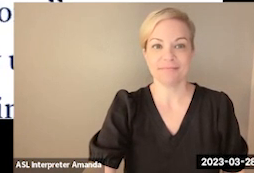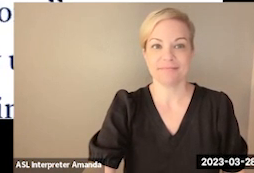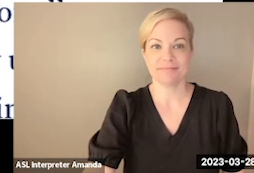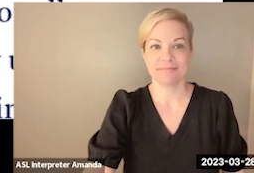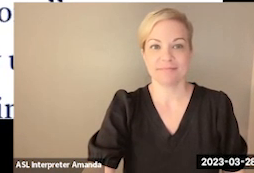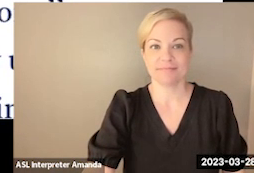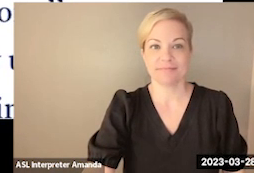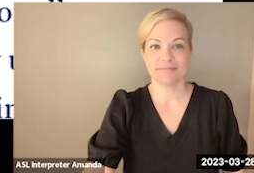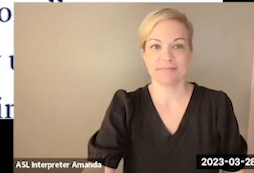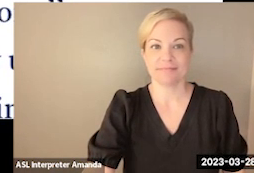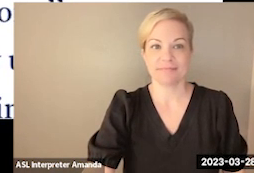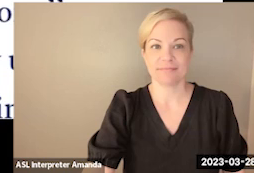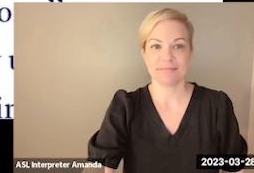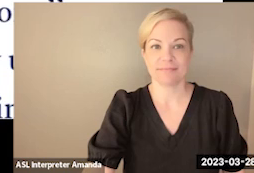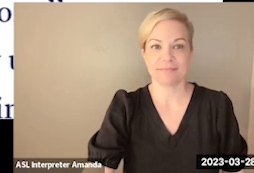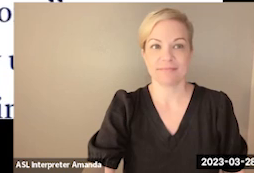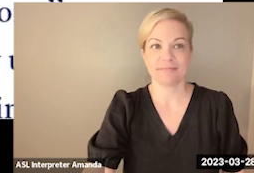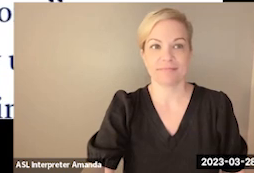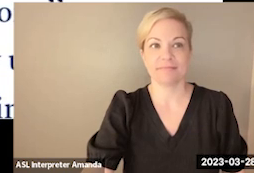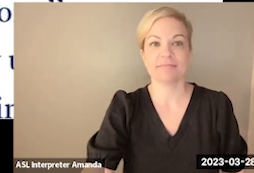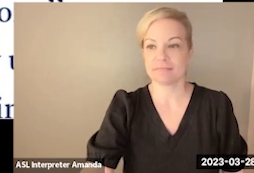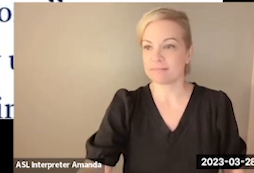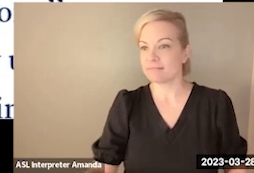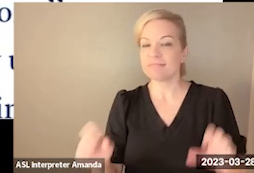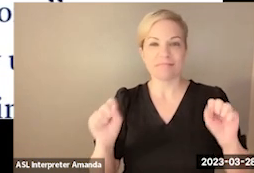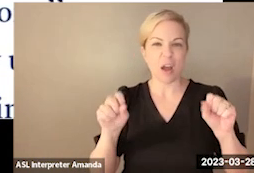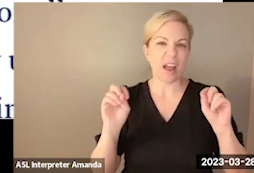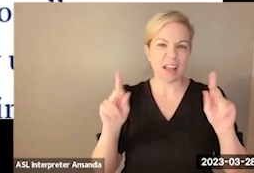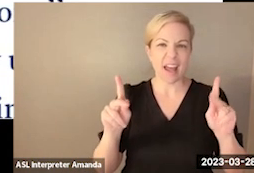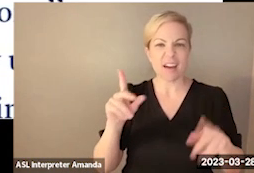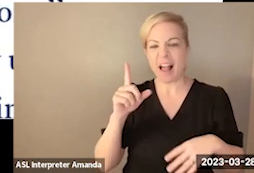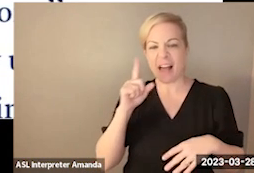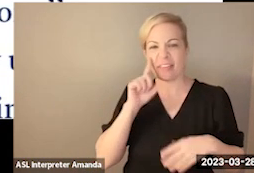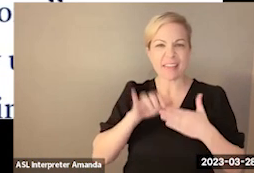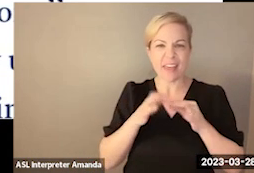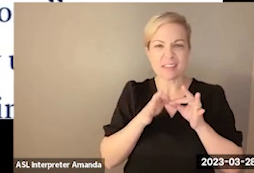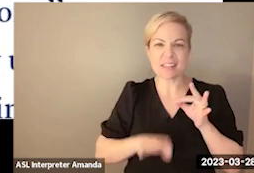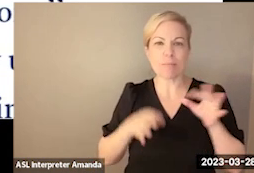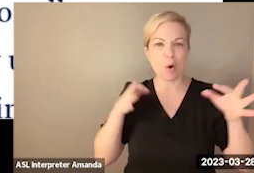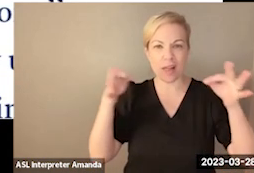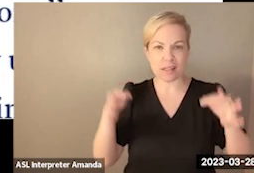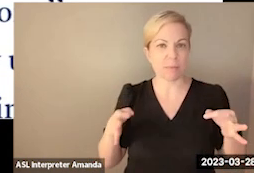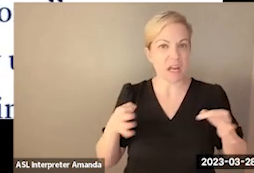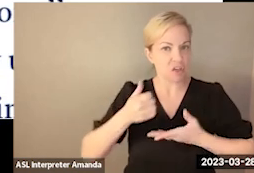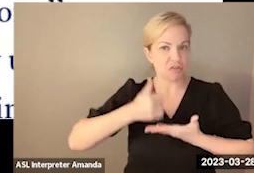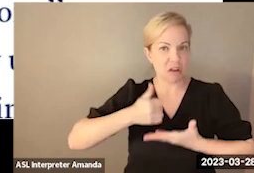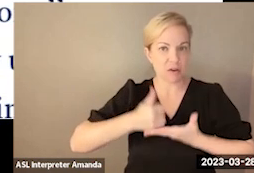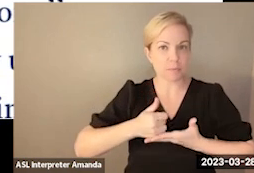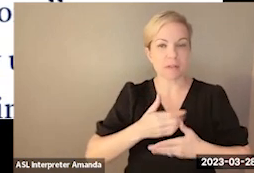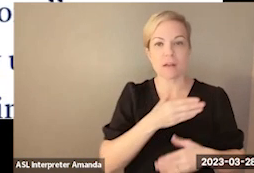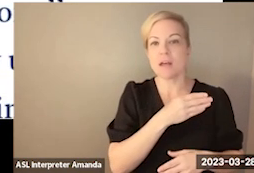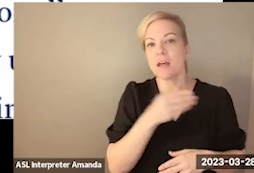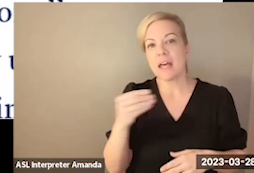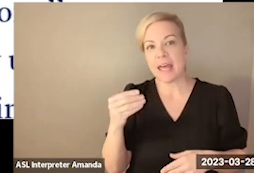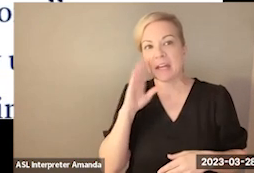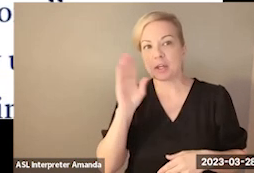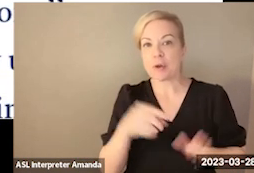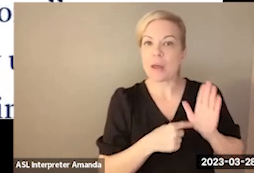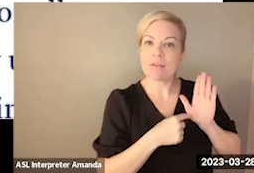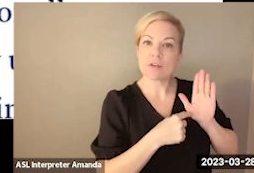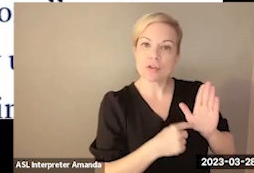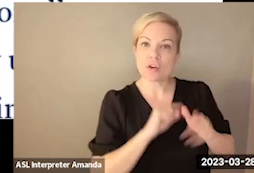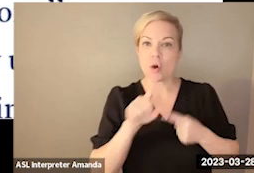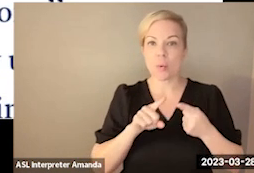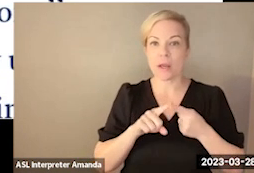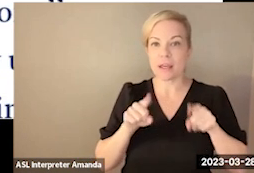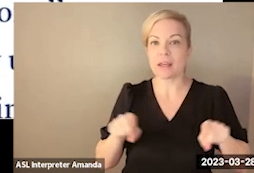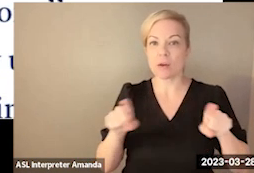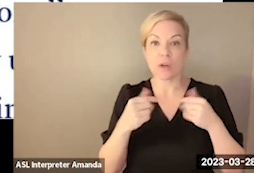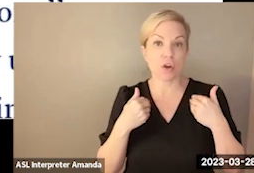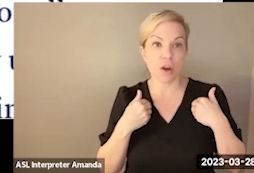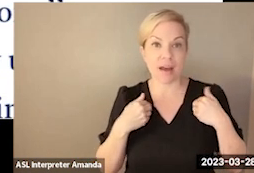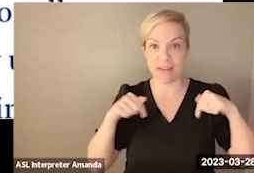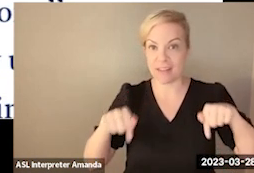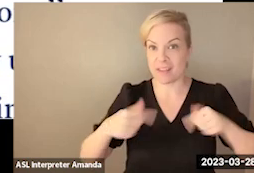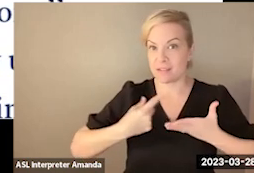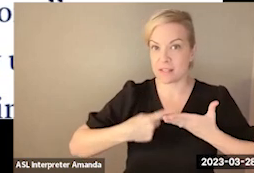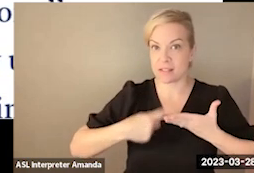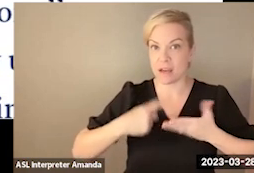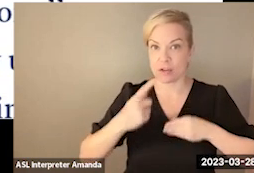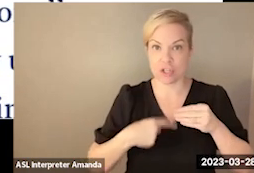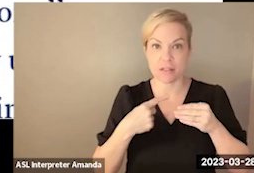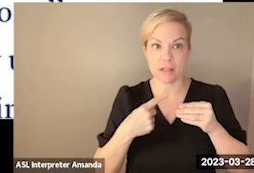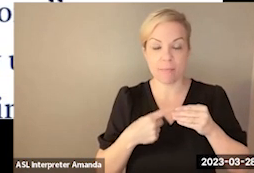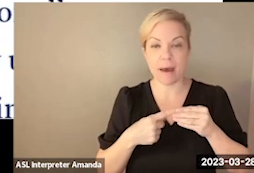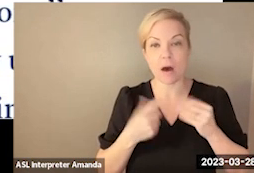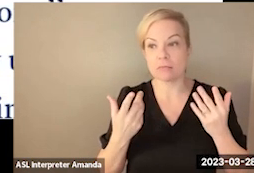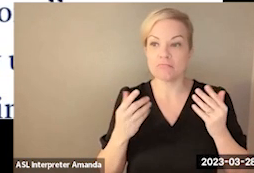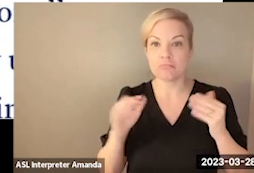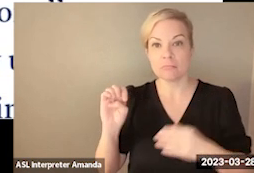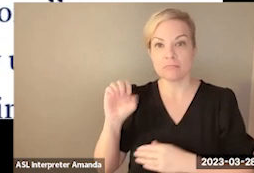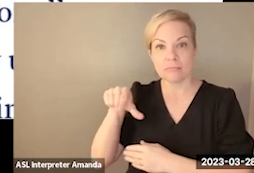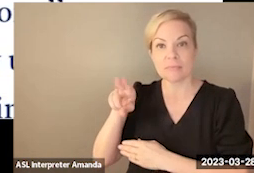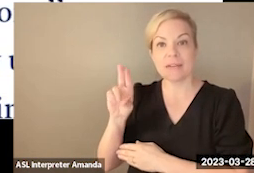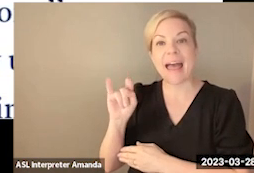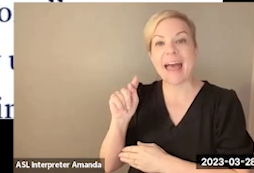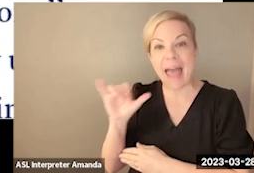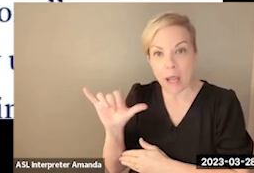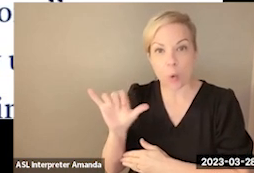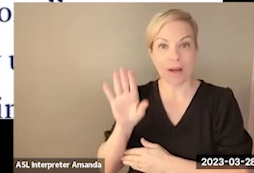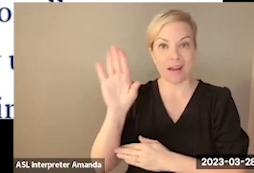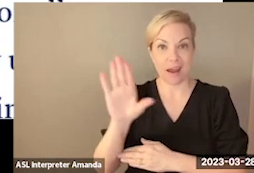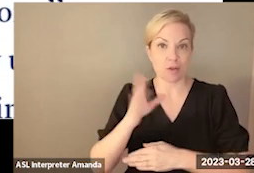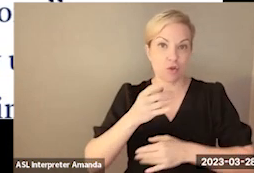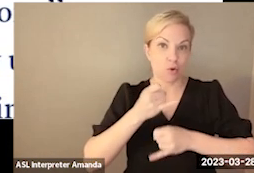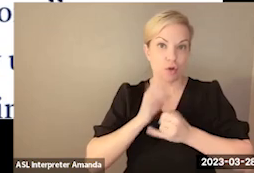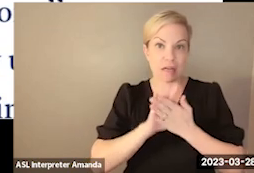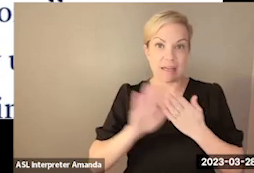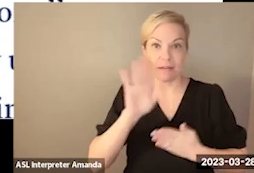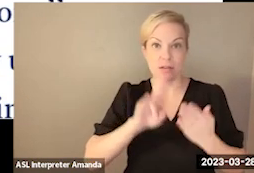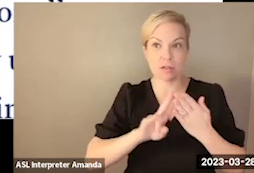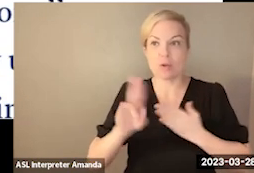Debbie Stine, Science & Technology Policy Academy: Yes. Okay, Good. Thank you. It makes sense. Yeah. Yeah. So I think, having that kind of simple explanation really helps. And I think you know, even showing like, when you're having these discussions about equity, you know, at you know your institution. Even with people who are familiar with the concept.